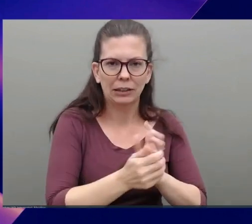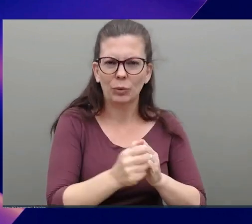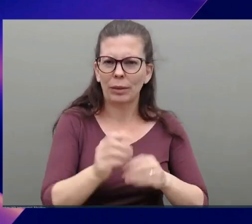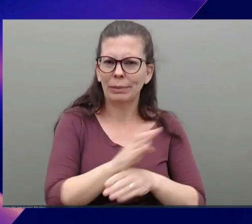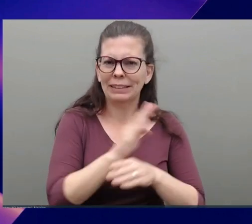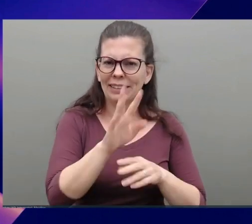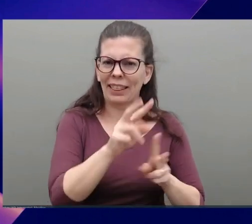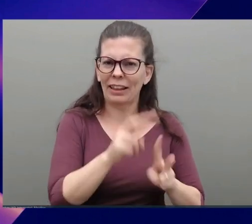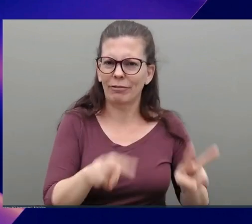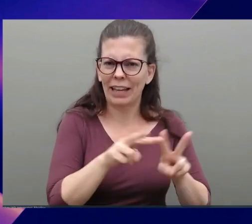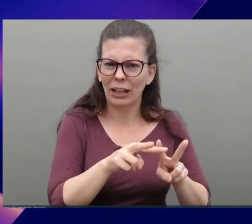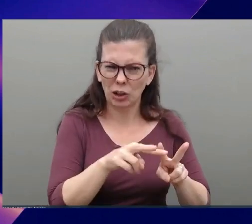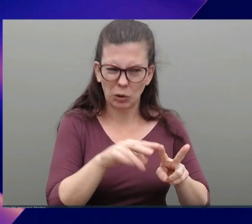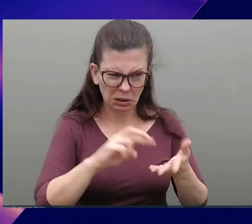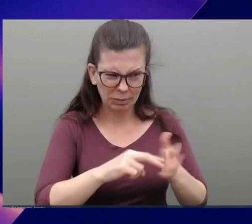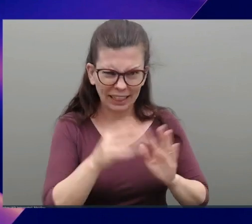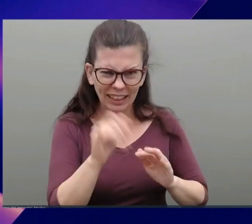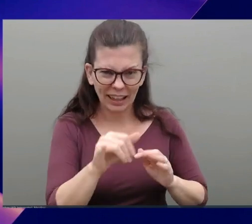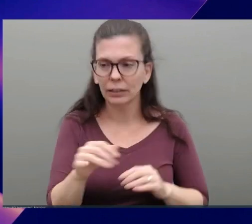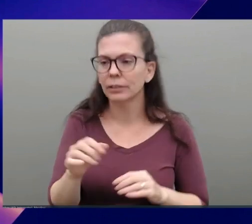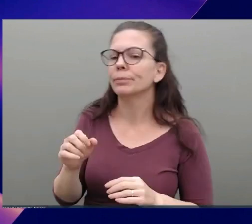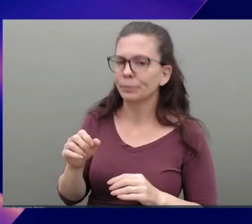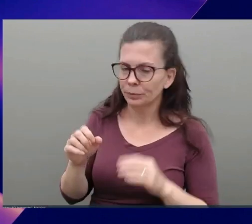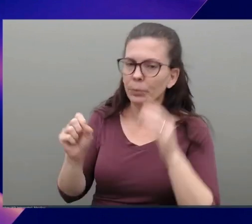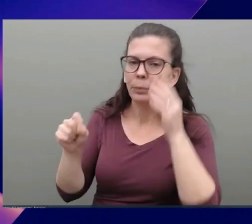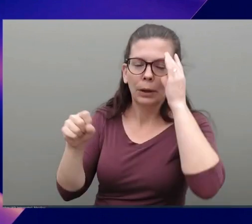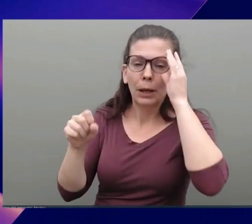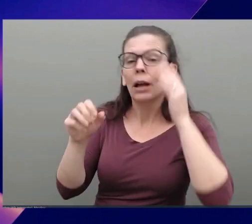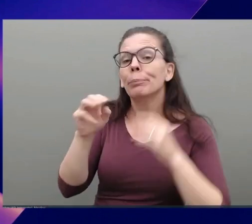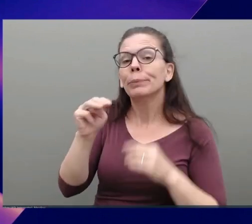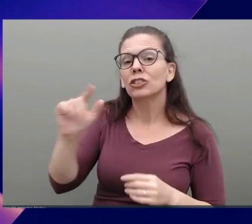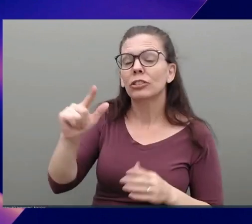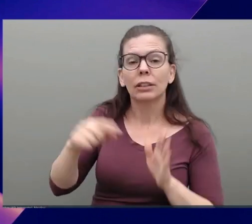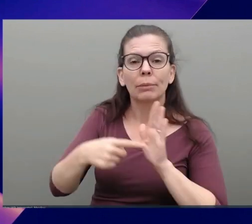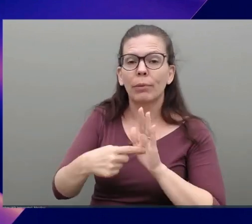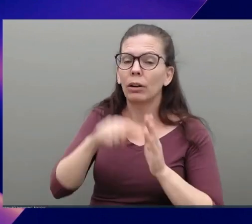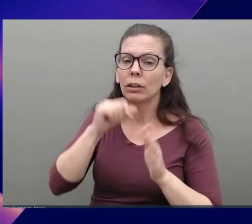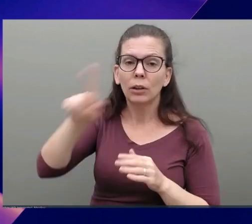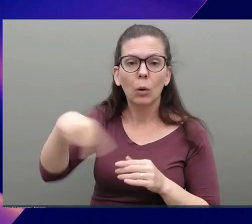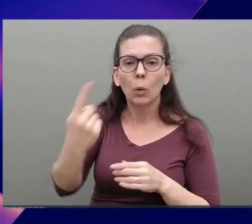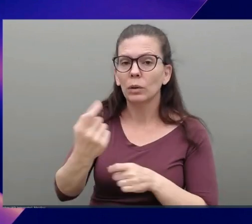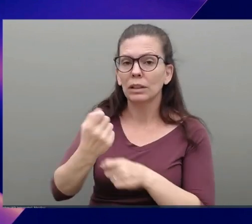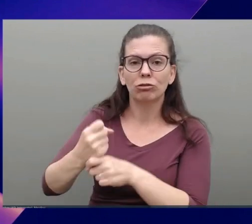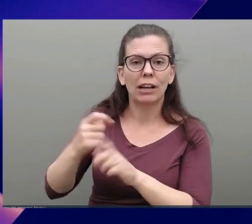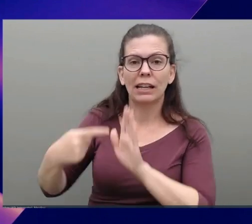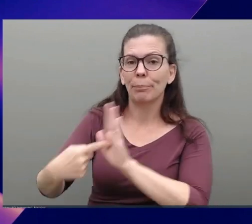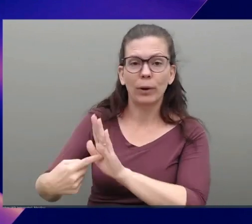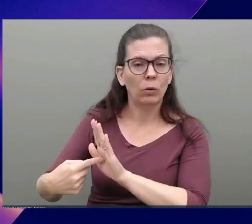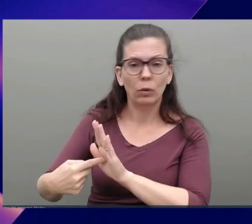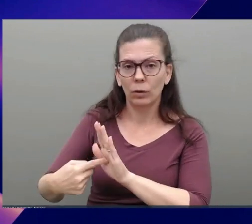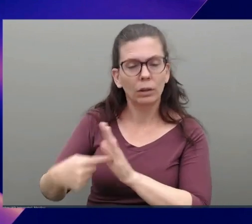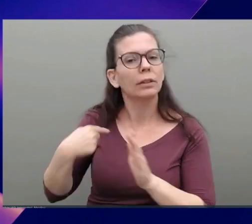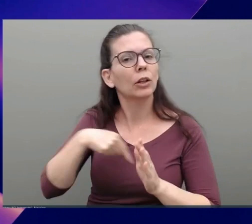So, machine learning model is not just about creating a model in which we get some prediction.